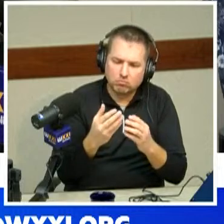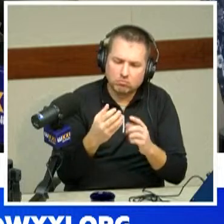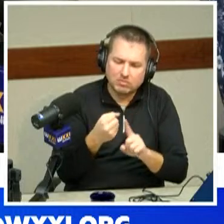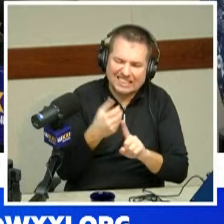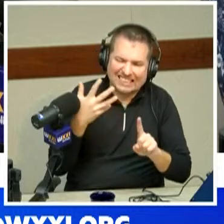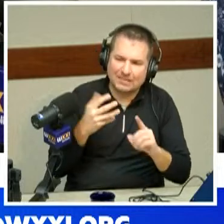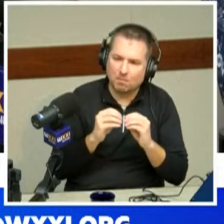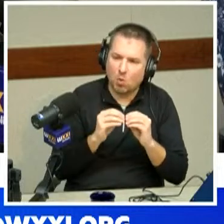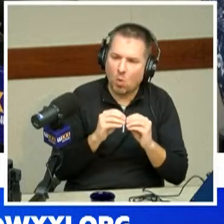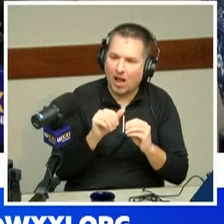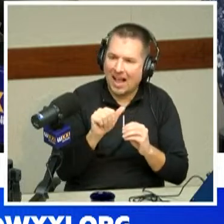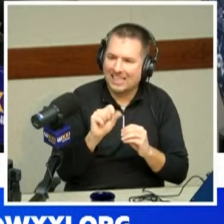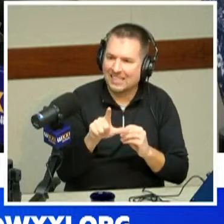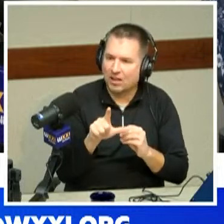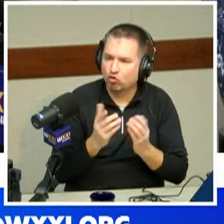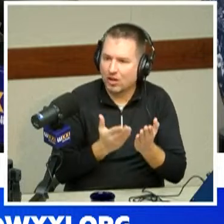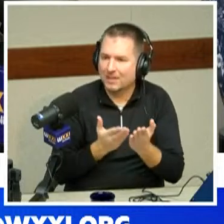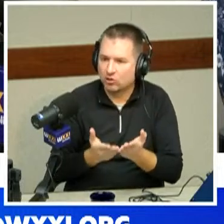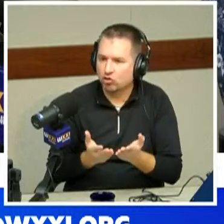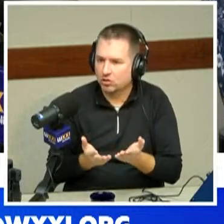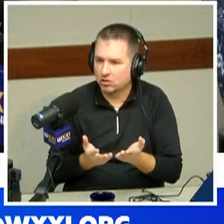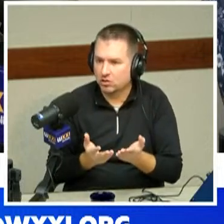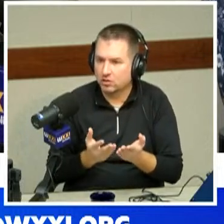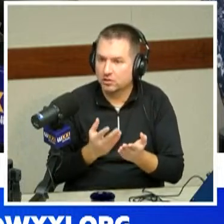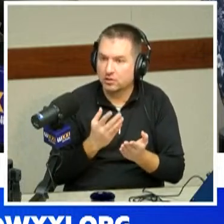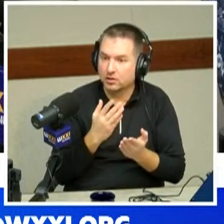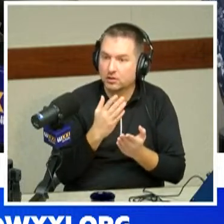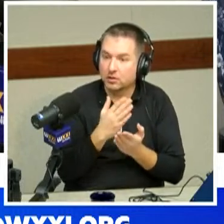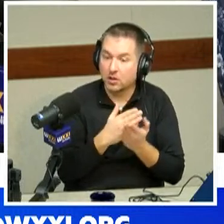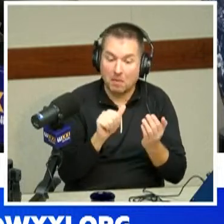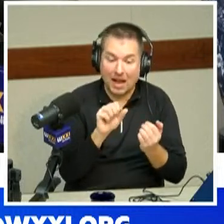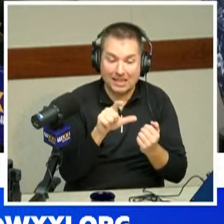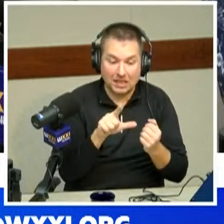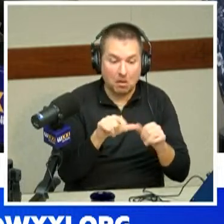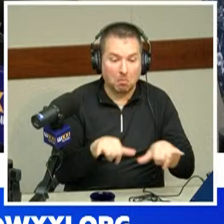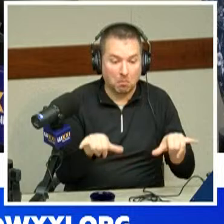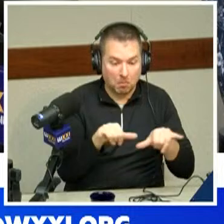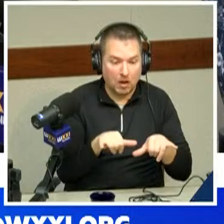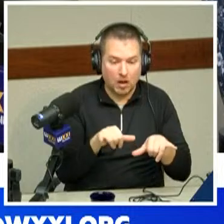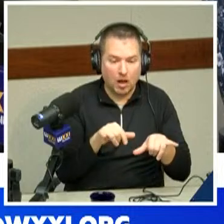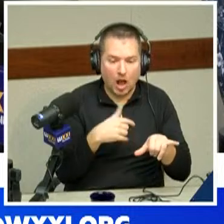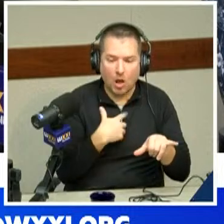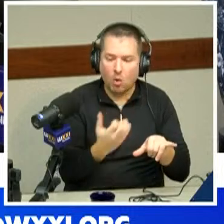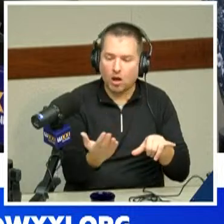of recommendation maybe something that I did not really bring up myself but it's relevant to the